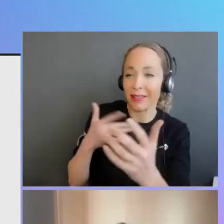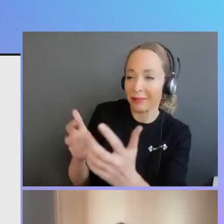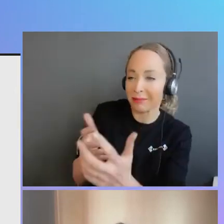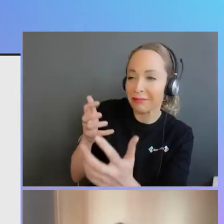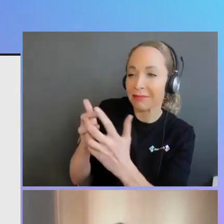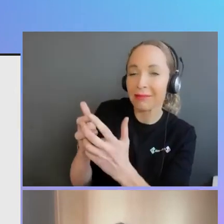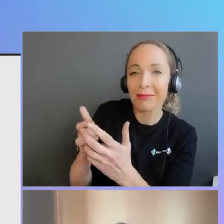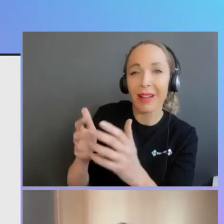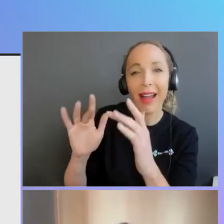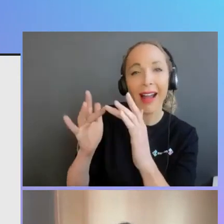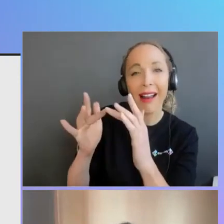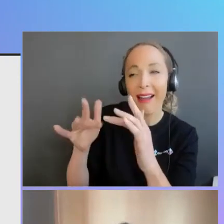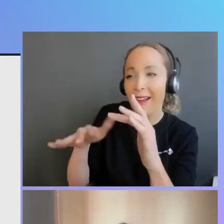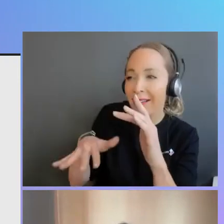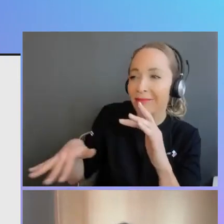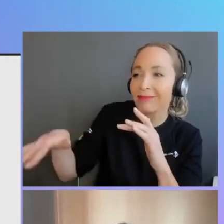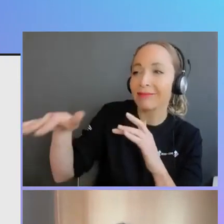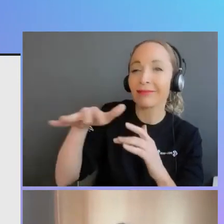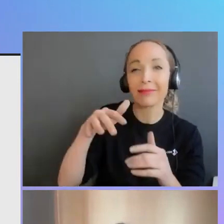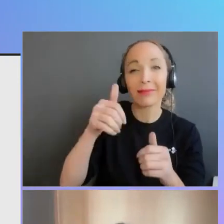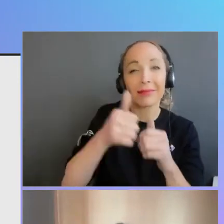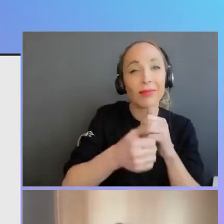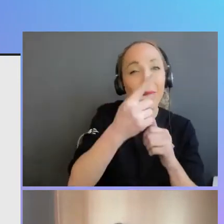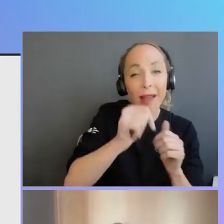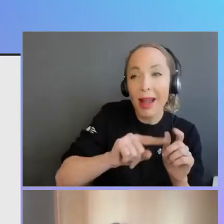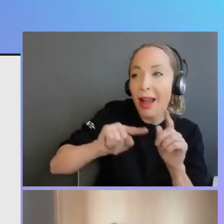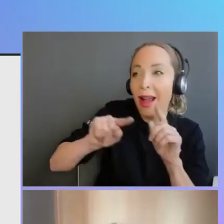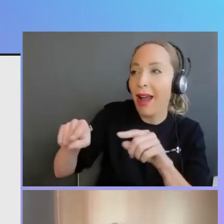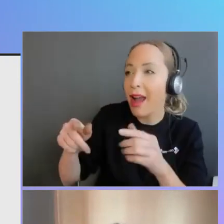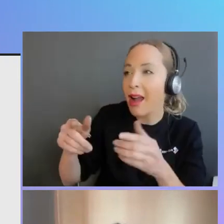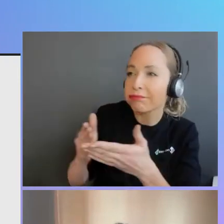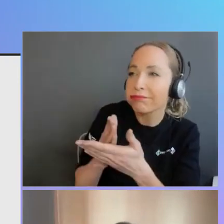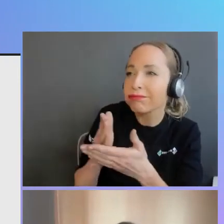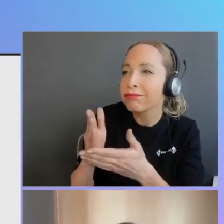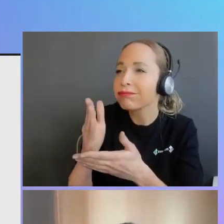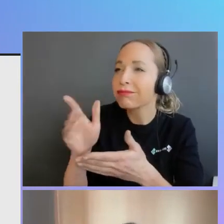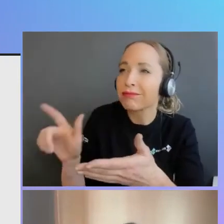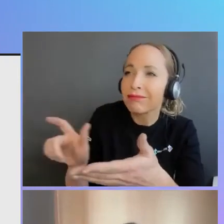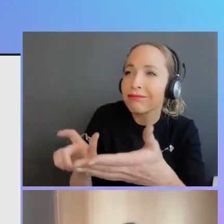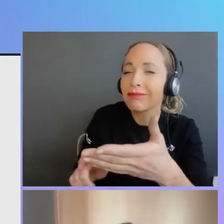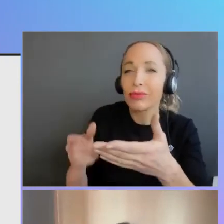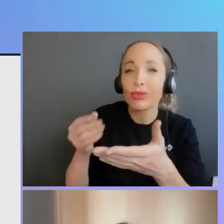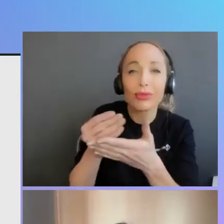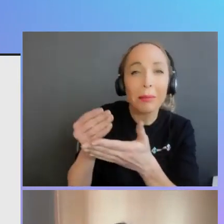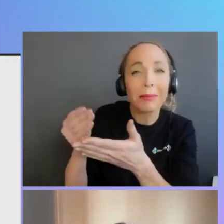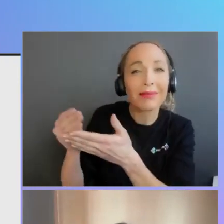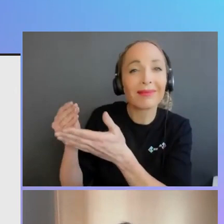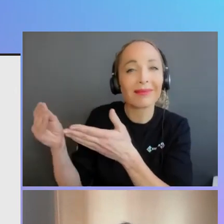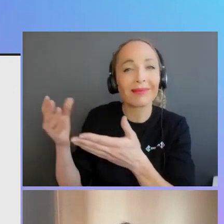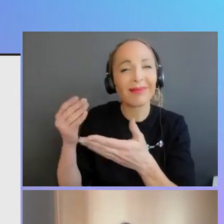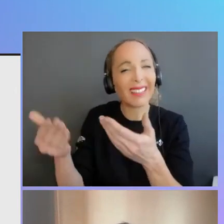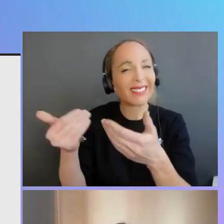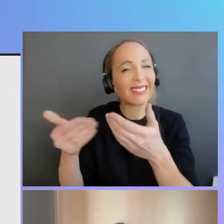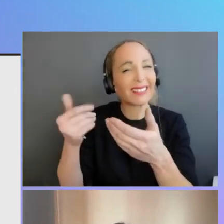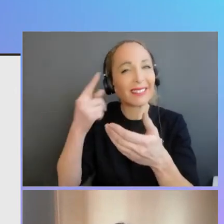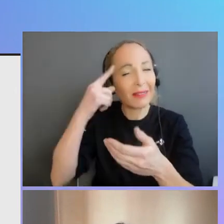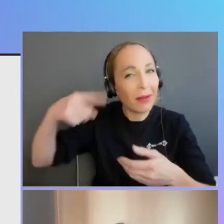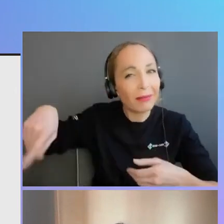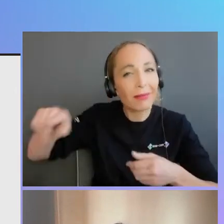So this journey has been a step towards fulfilling our promise to inspire love, which is our mission, and not just through